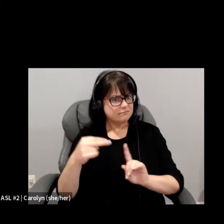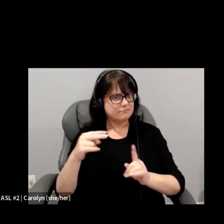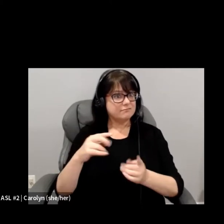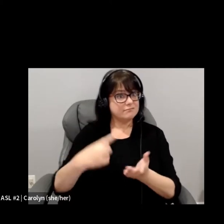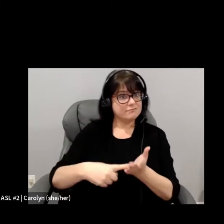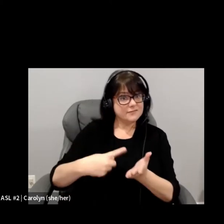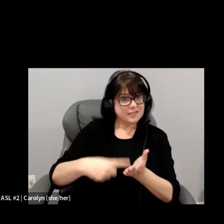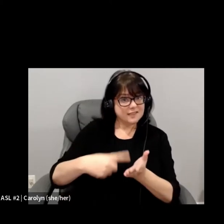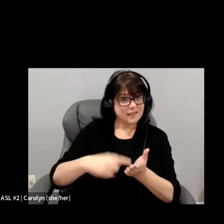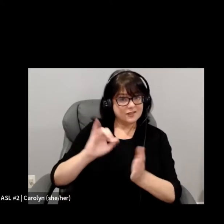GOING ON.